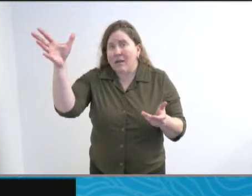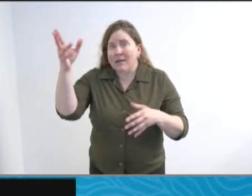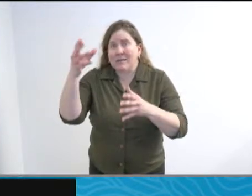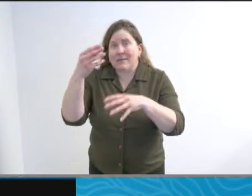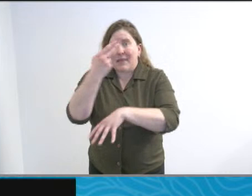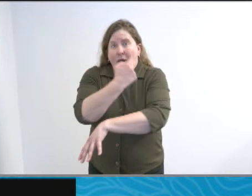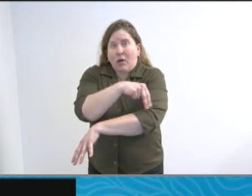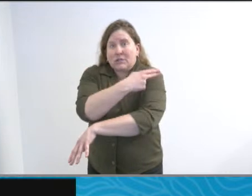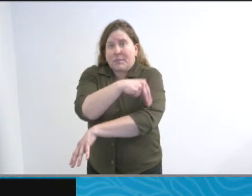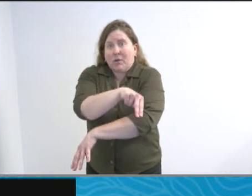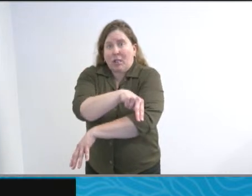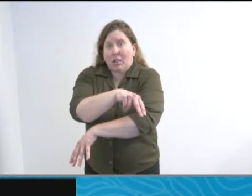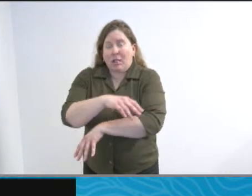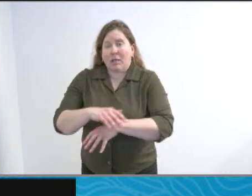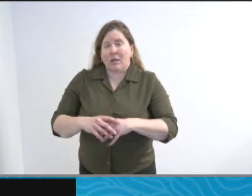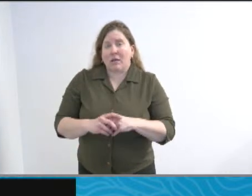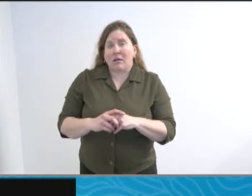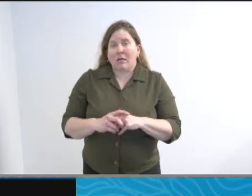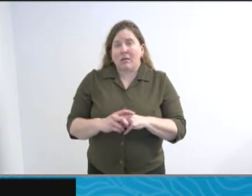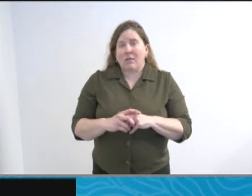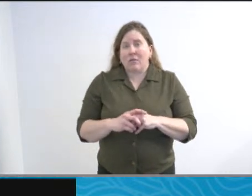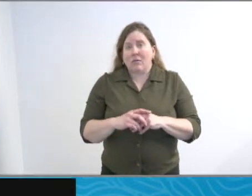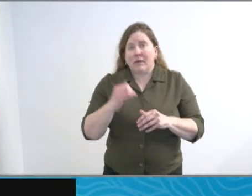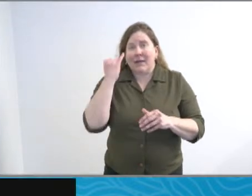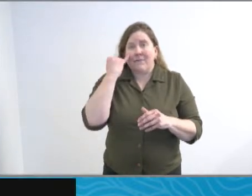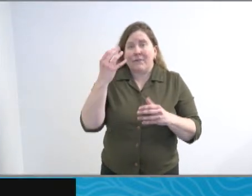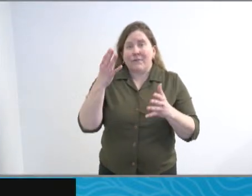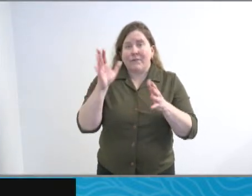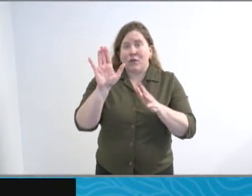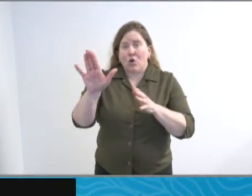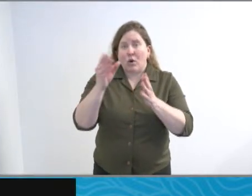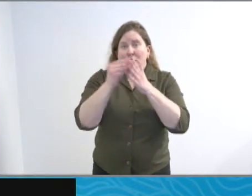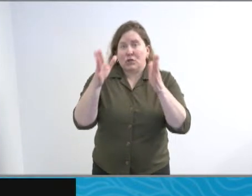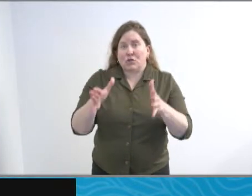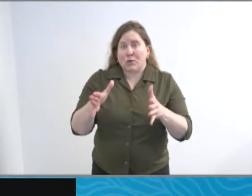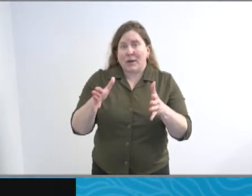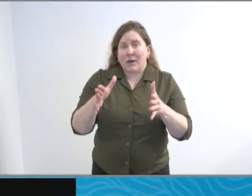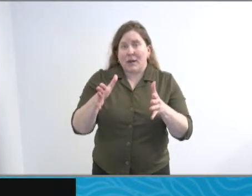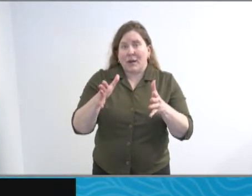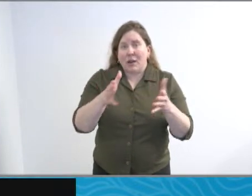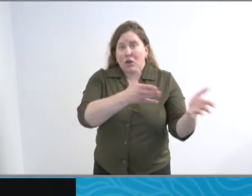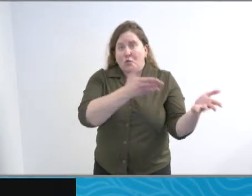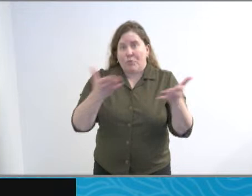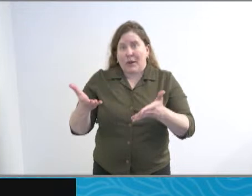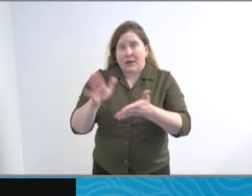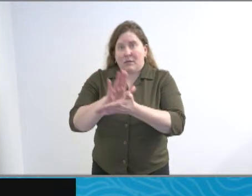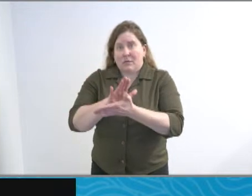All of those things when you, when you're a student and bring that to school, doesn't lead towards a lot of academic growth